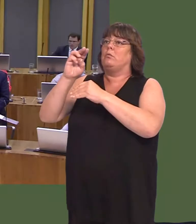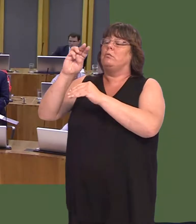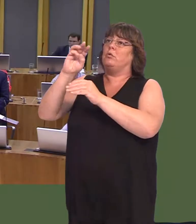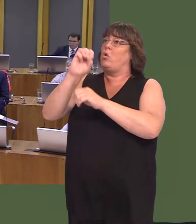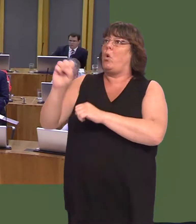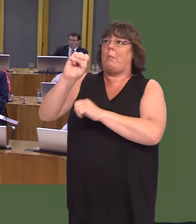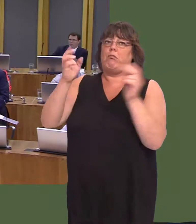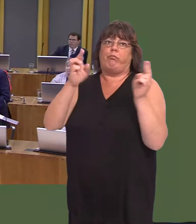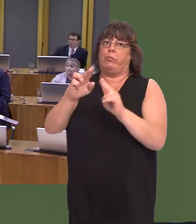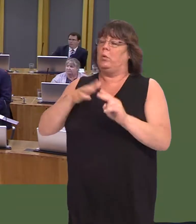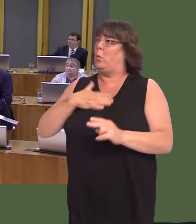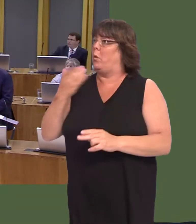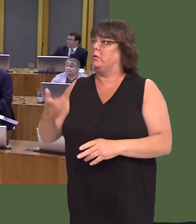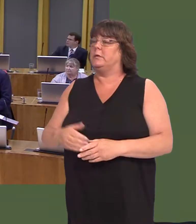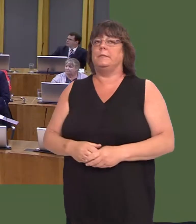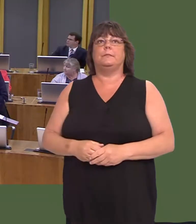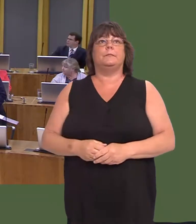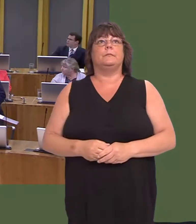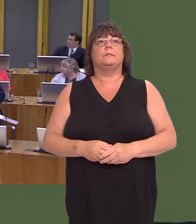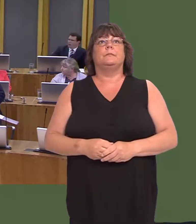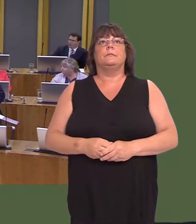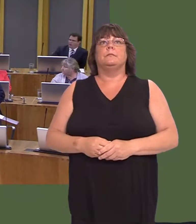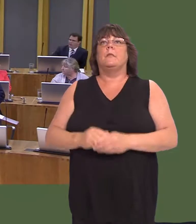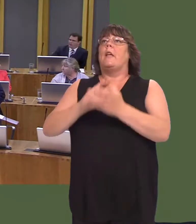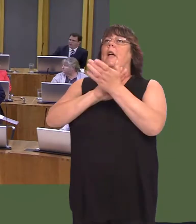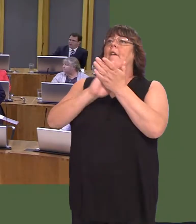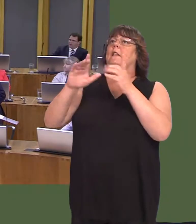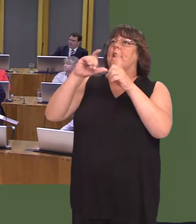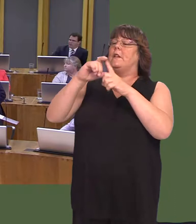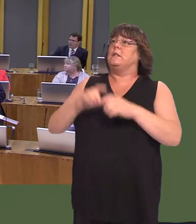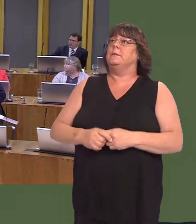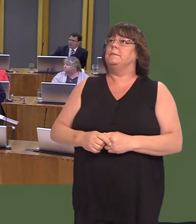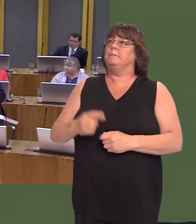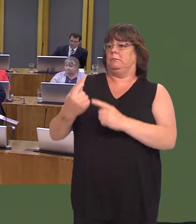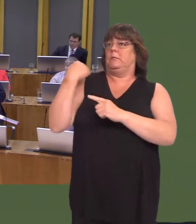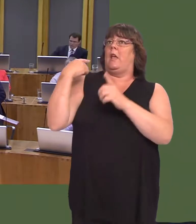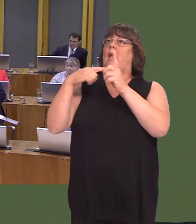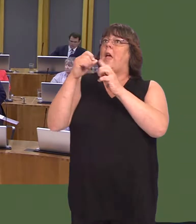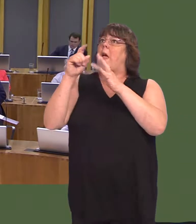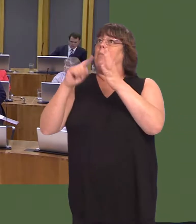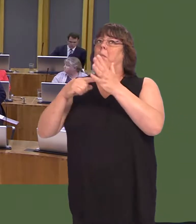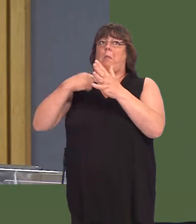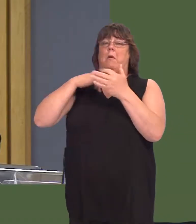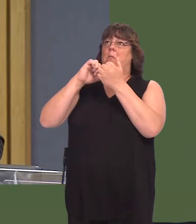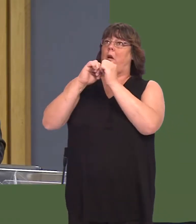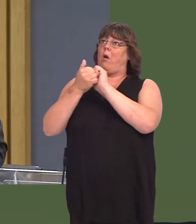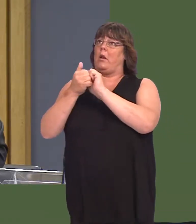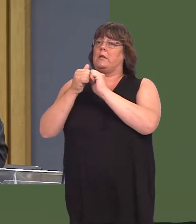Hefin David: On 8 April, I and my colleagues, Dawn Bowden and Rhianon Passmore, held a local